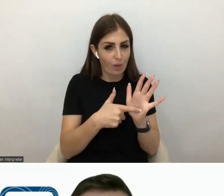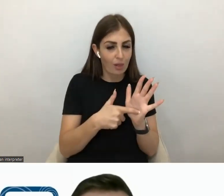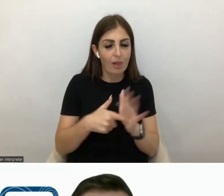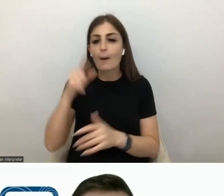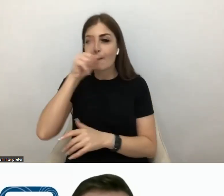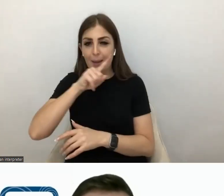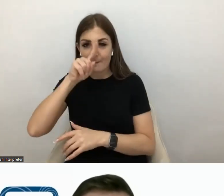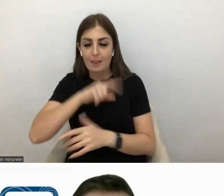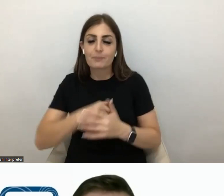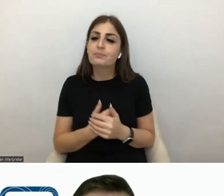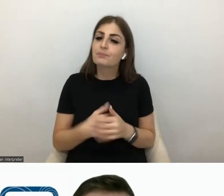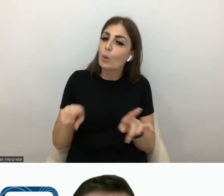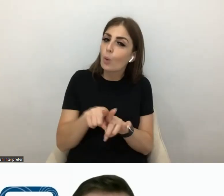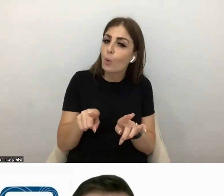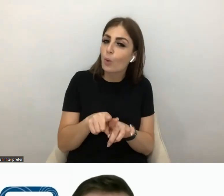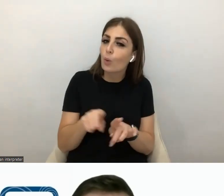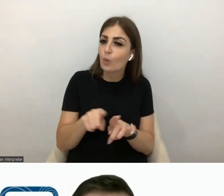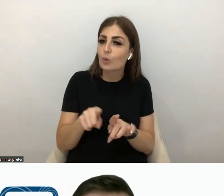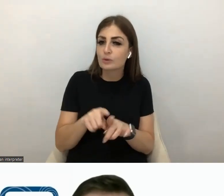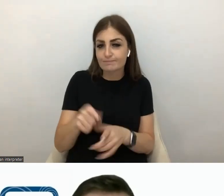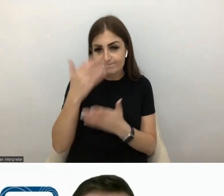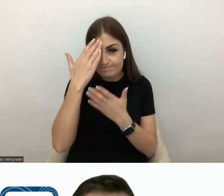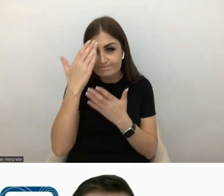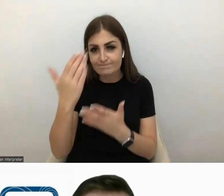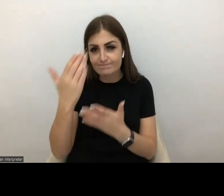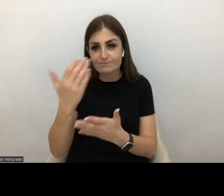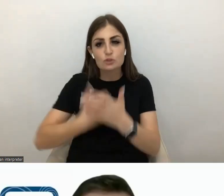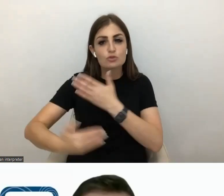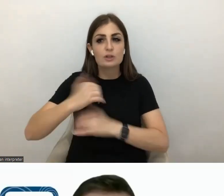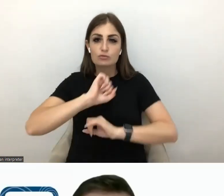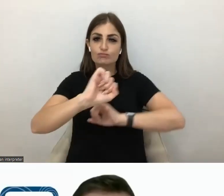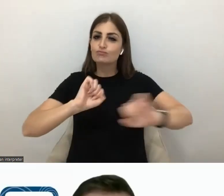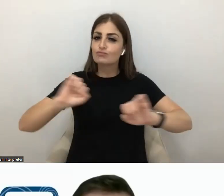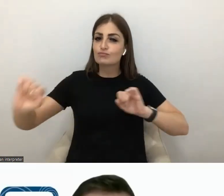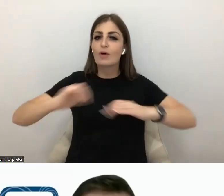We'd like to acknowledge the traditional owners of the lands where you are coming from today.